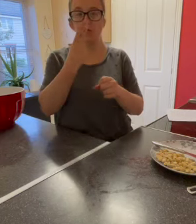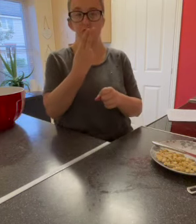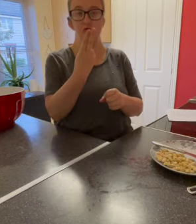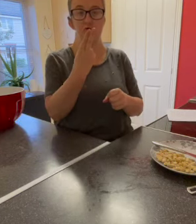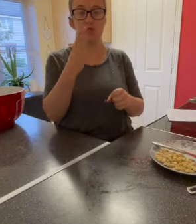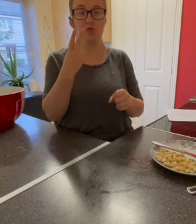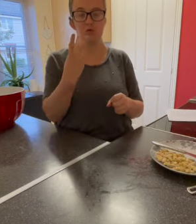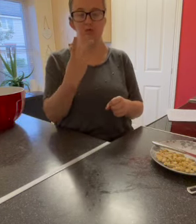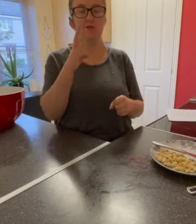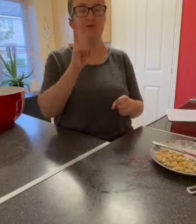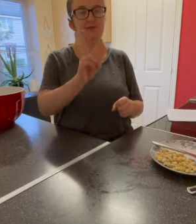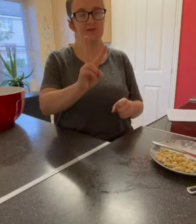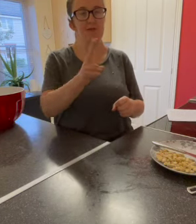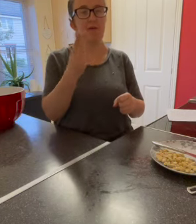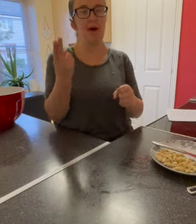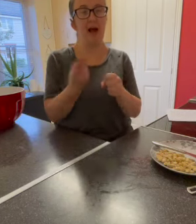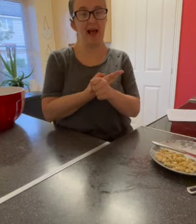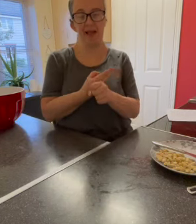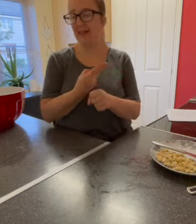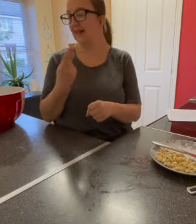2 Egg.